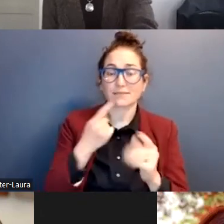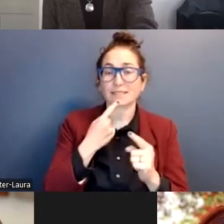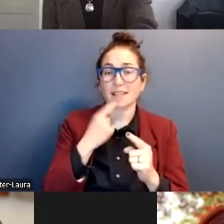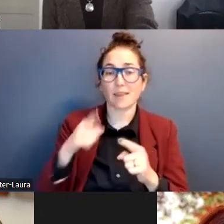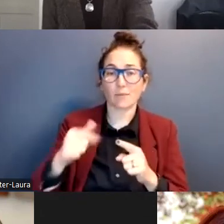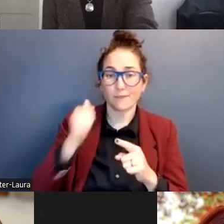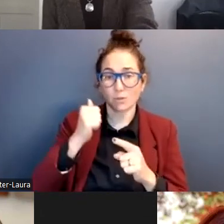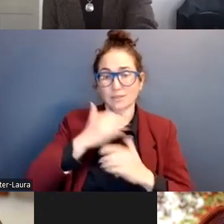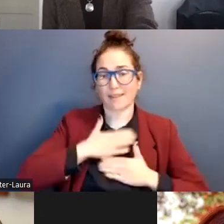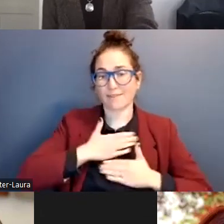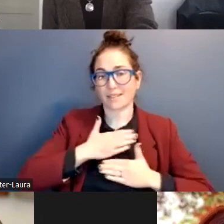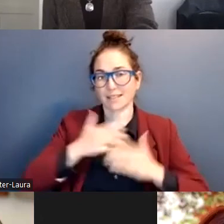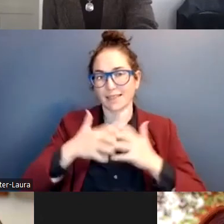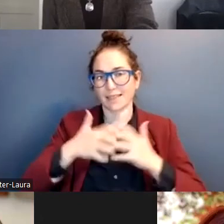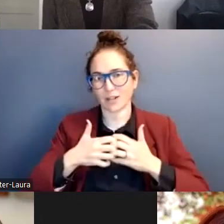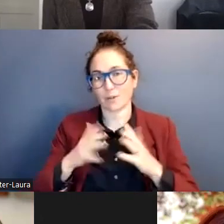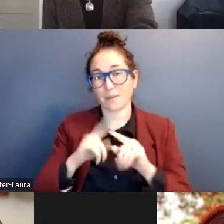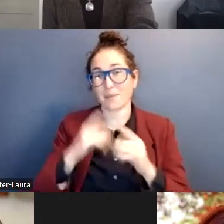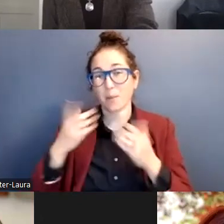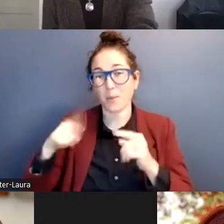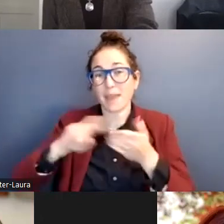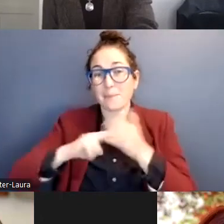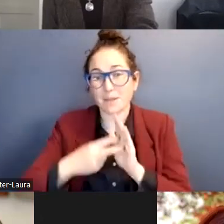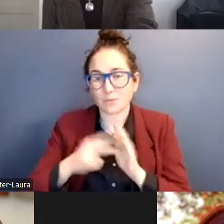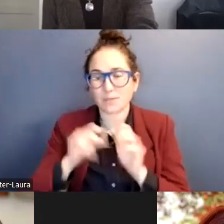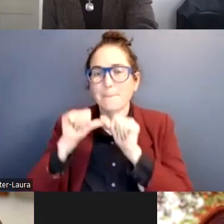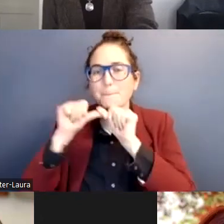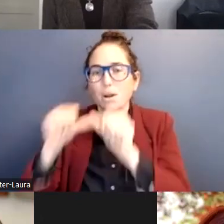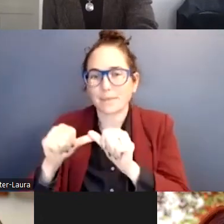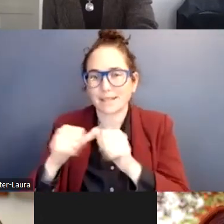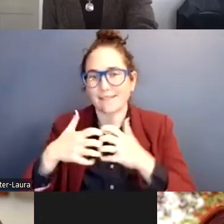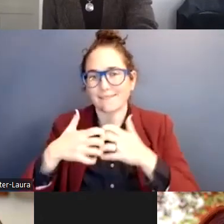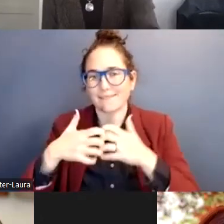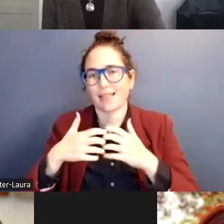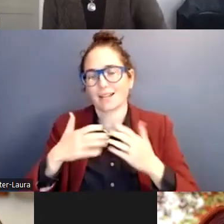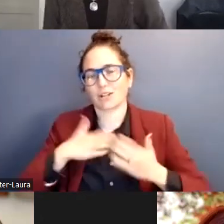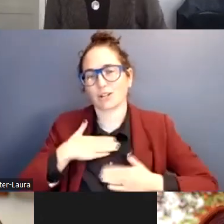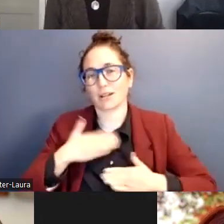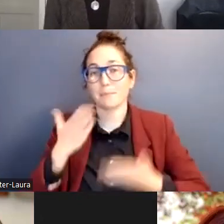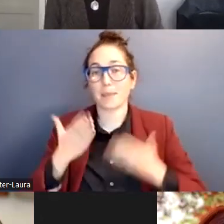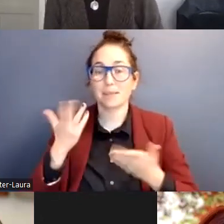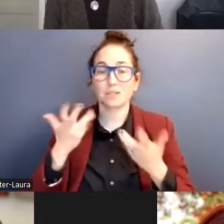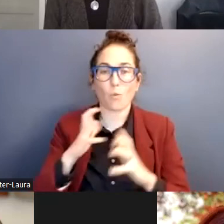probably meant was a permanent ventilator. Or maybe they didn't want intubation but would have